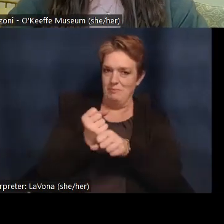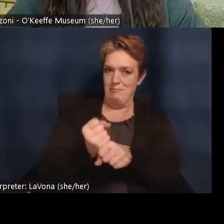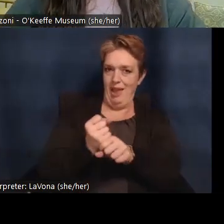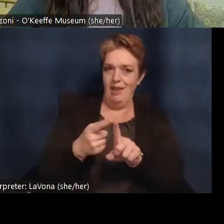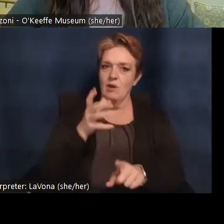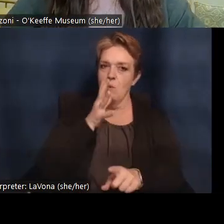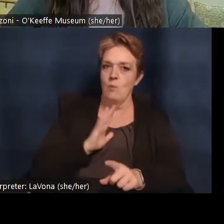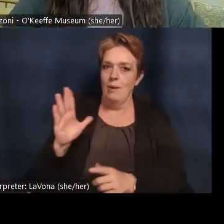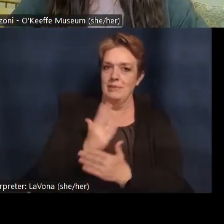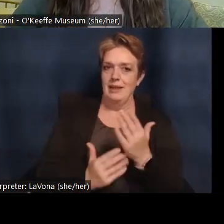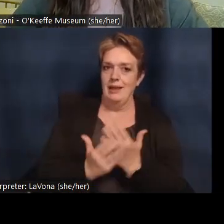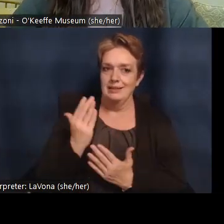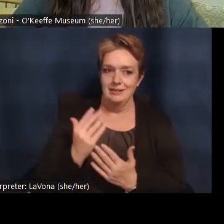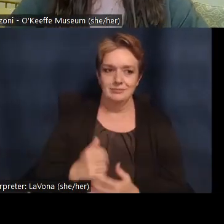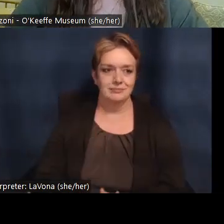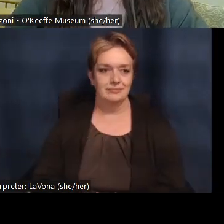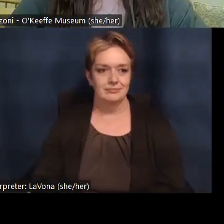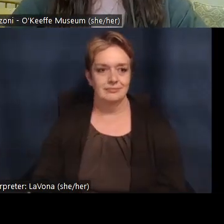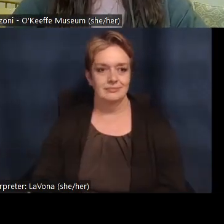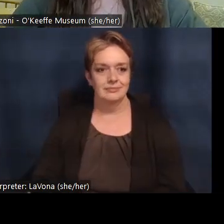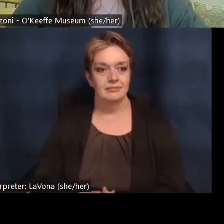The patio wasn't only there for artistic inspiration: